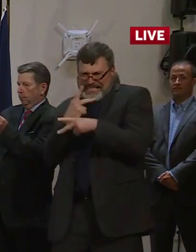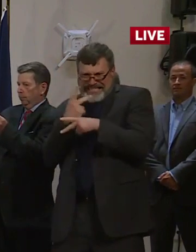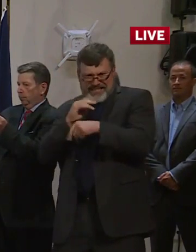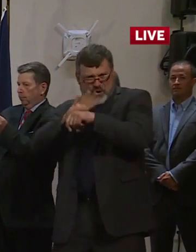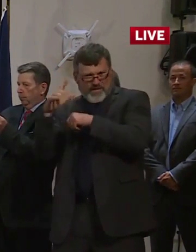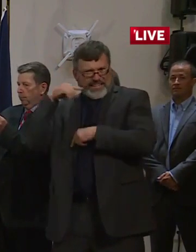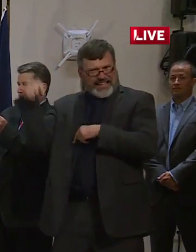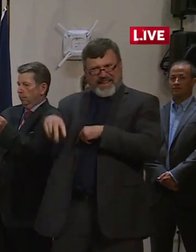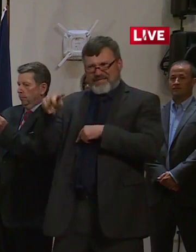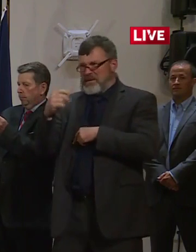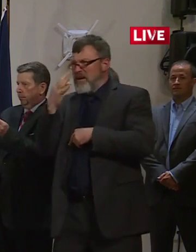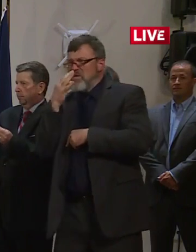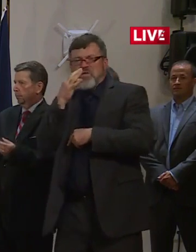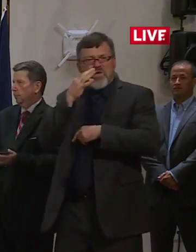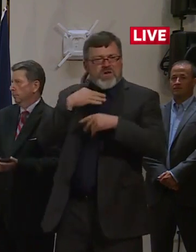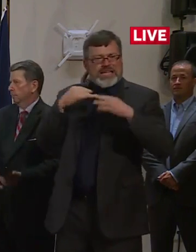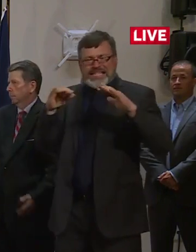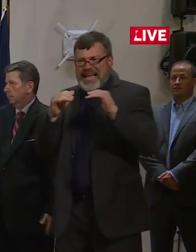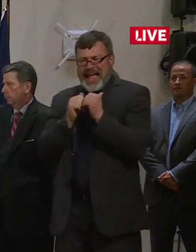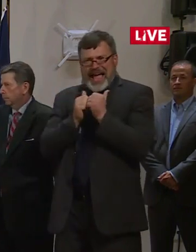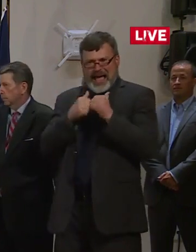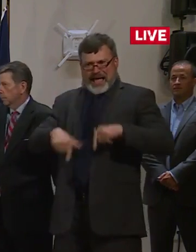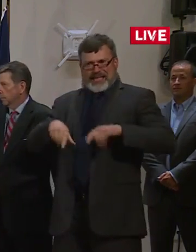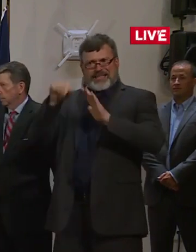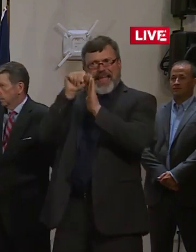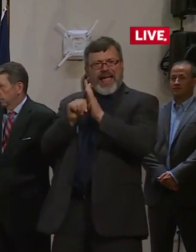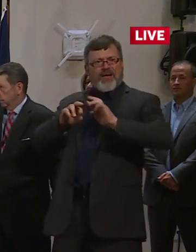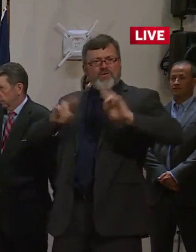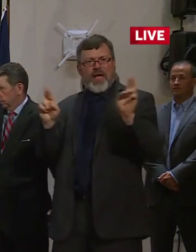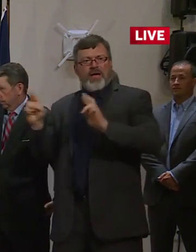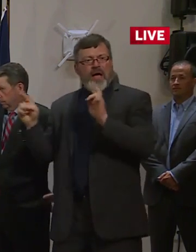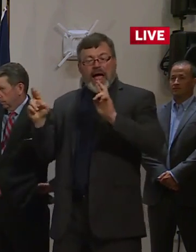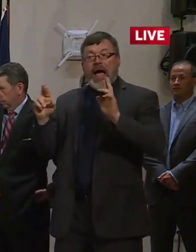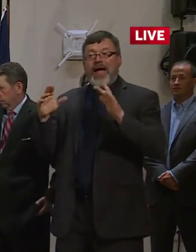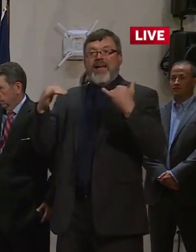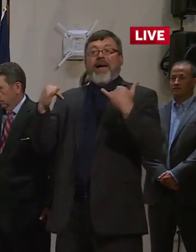WE HAD SPENT WEEKS UP TO THAT MOMENT LEADER -- LEARNING EVERY